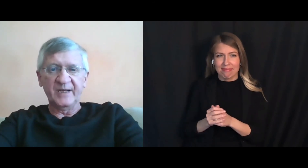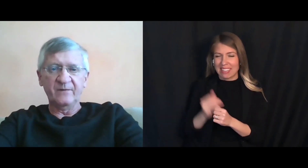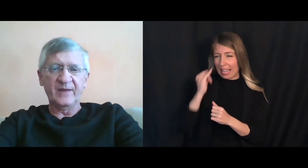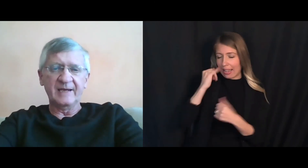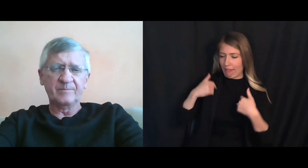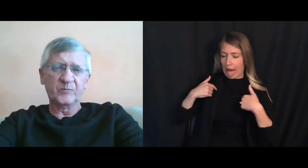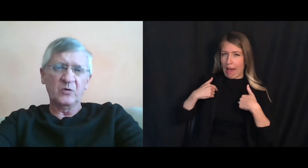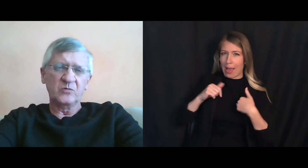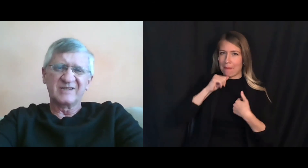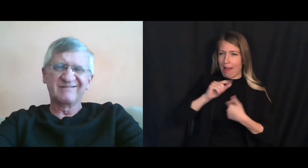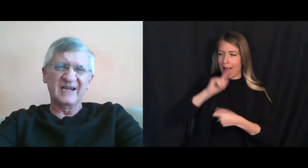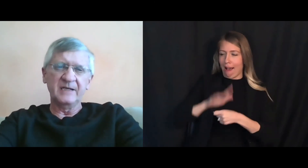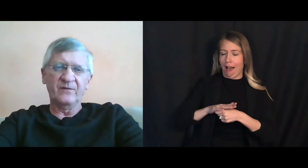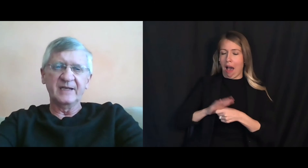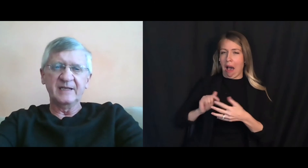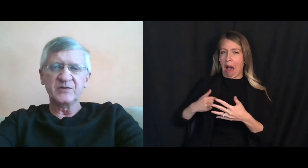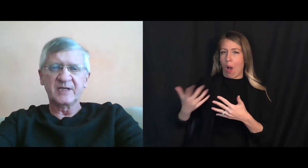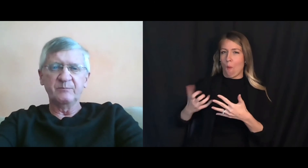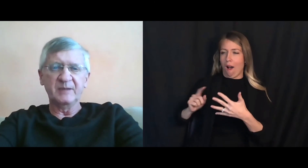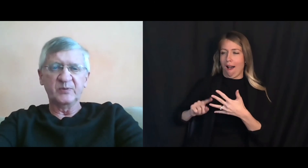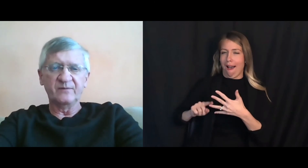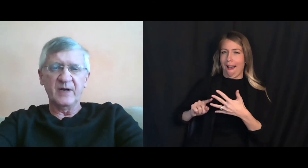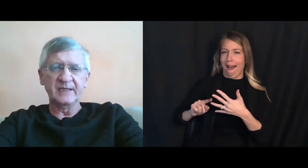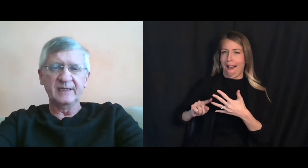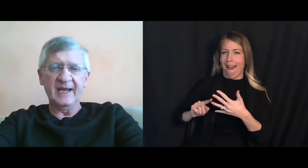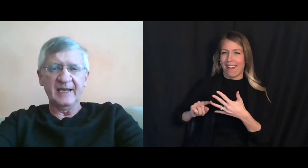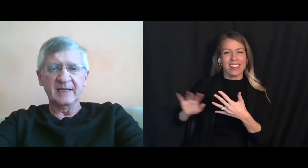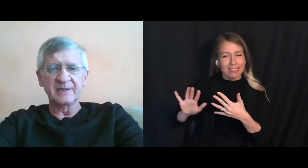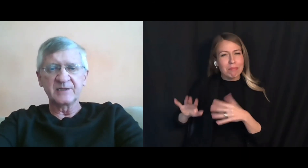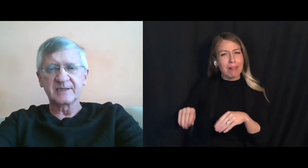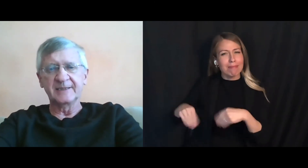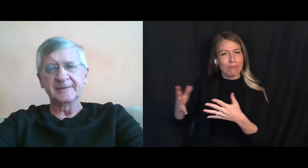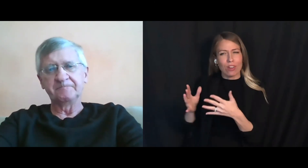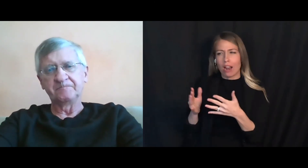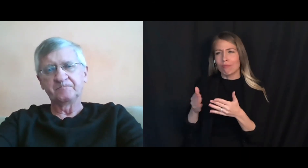but if those kind of ideas can be provided as ideas